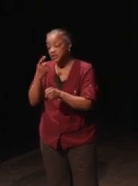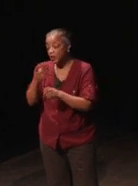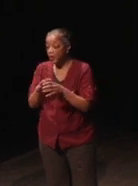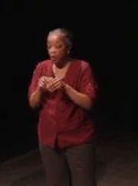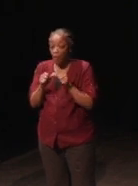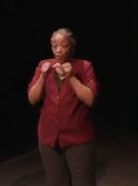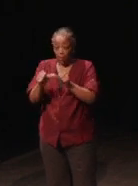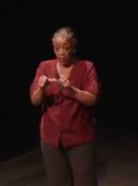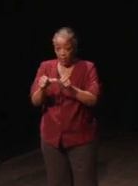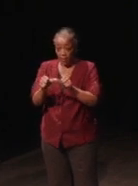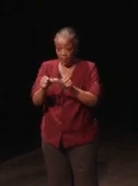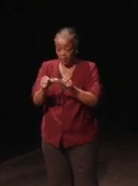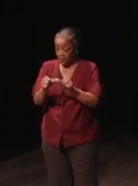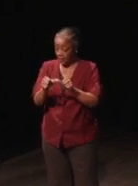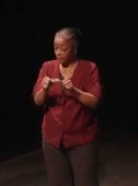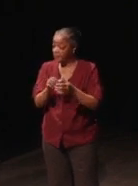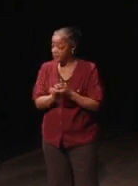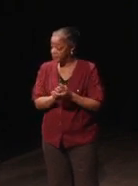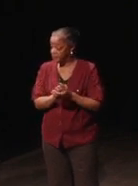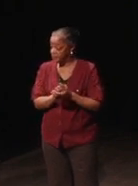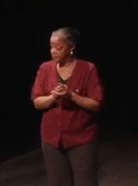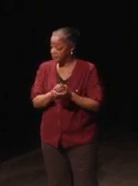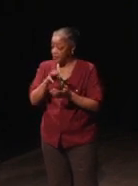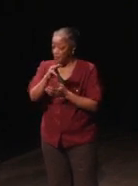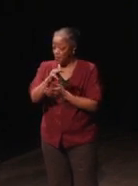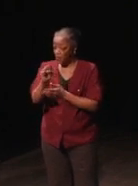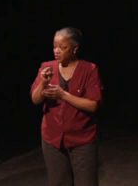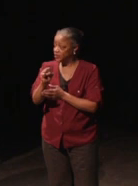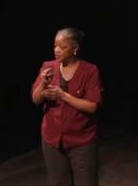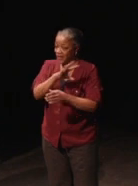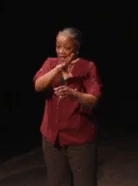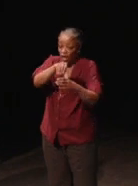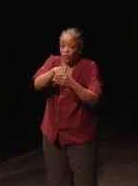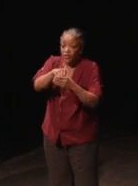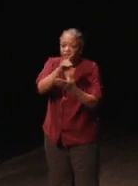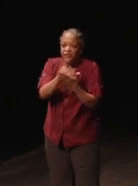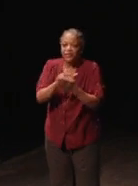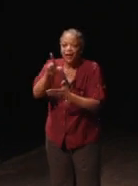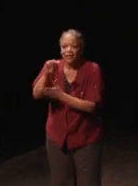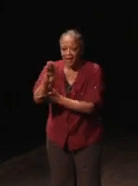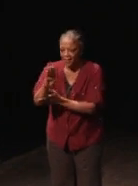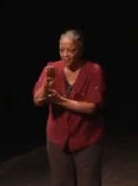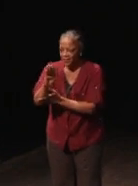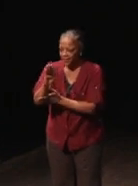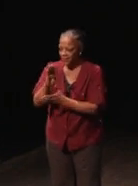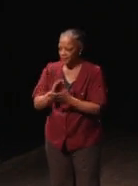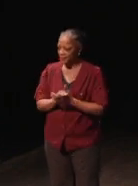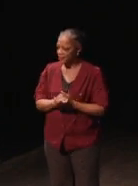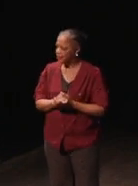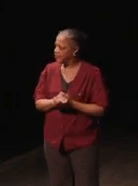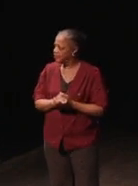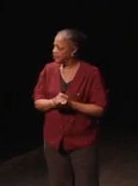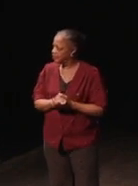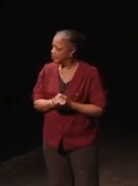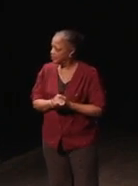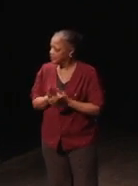well like the Microsoft inclusive design lab. Technology lab. Inclusive technology lab.